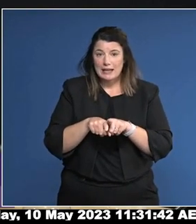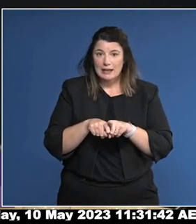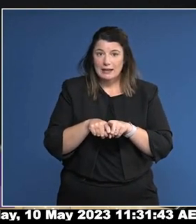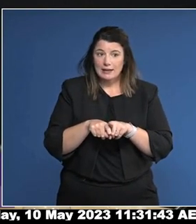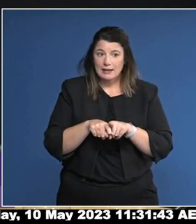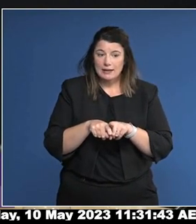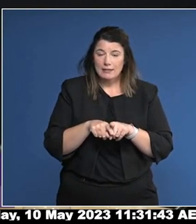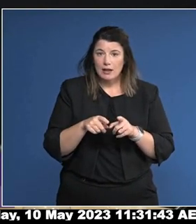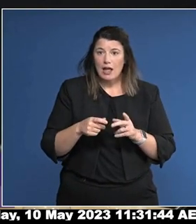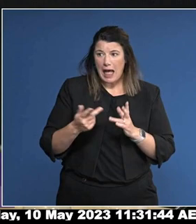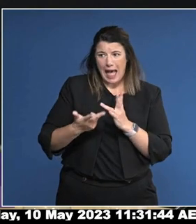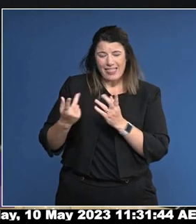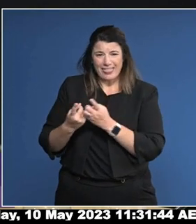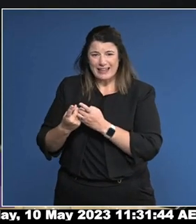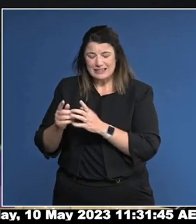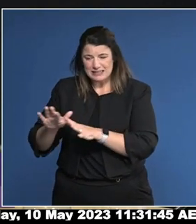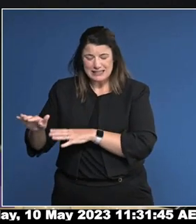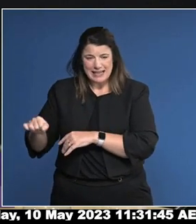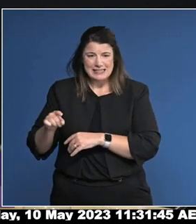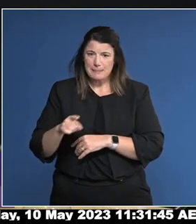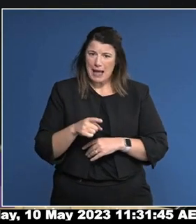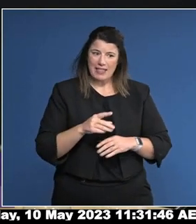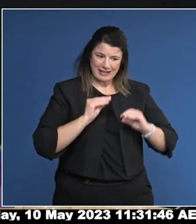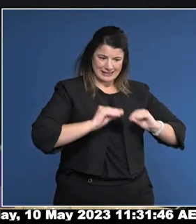but one of the contributions you could have made through schooling is teaching and